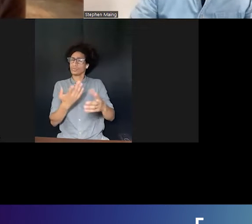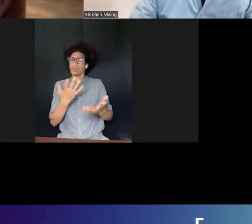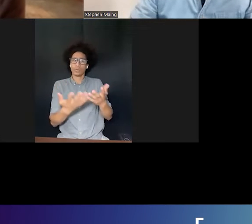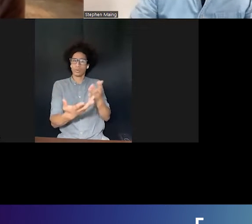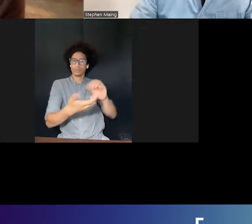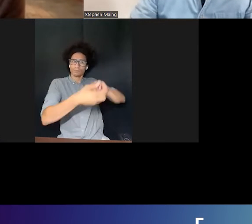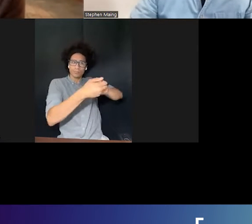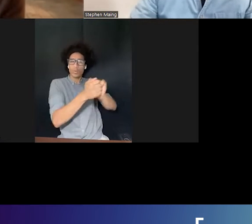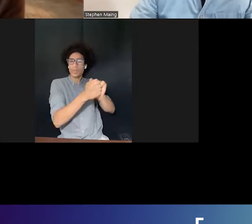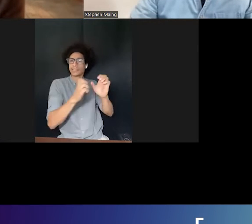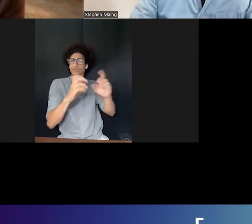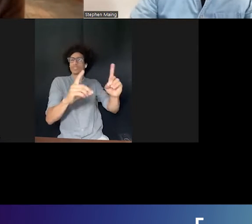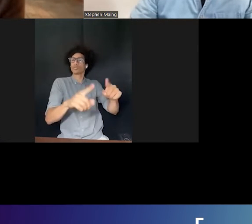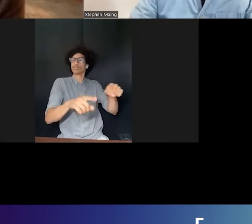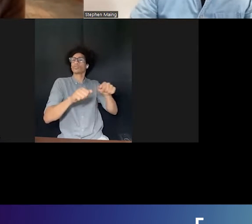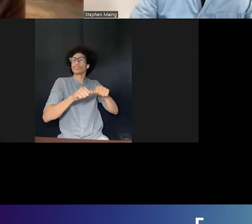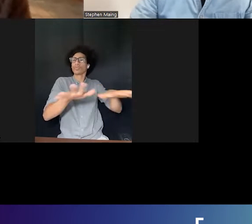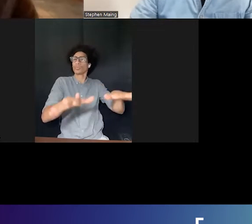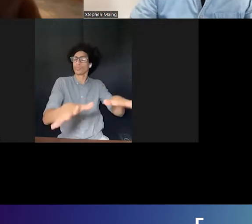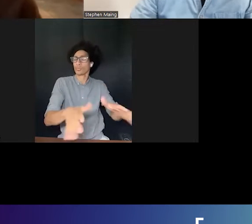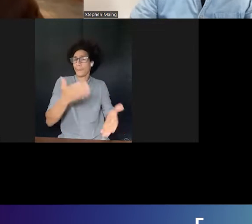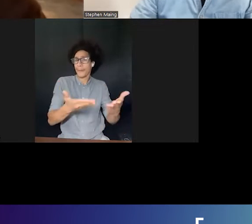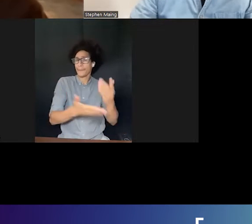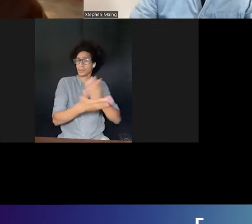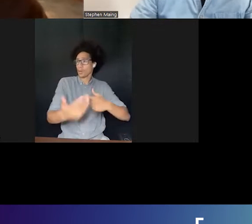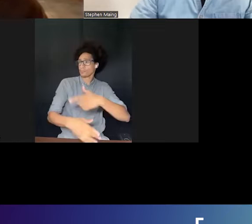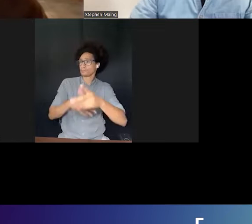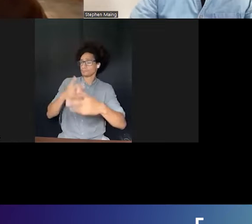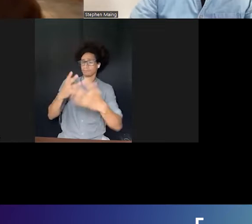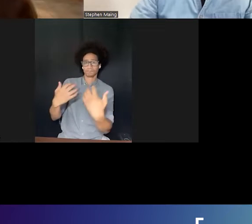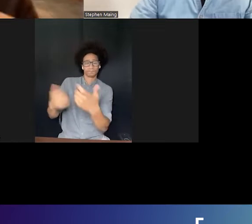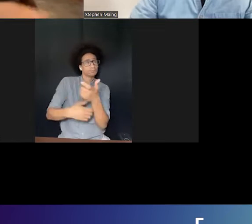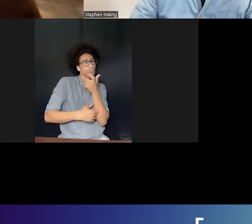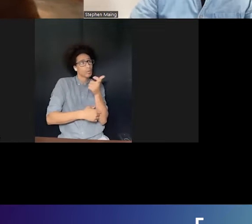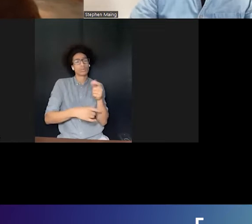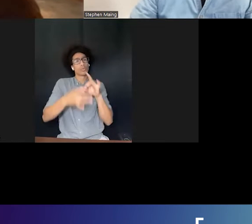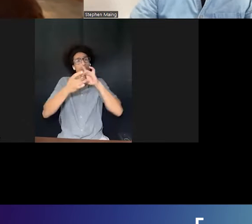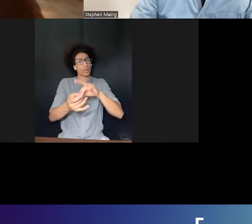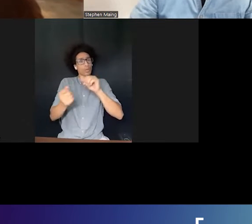get some educational screenings booked, figure out some community screenings, but then kind of let it live